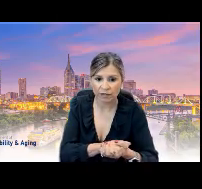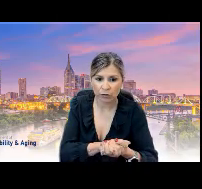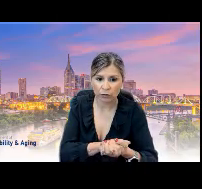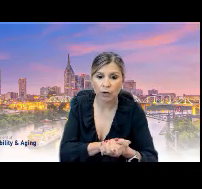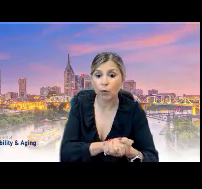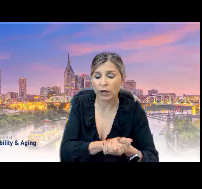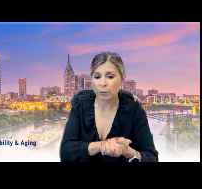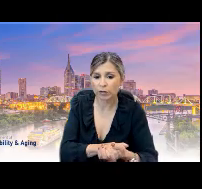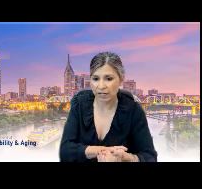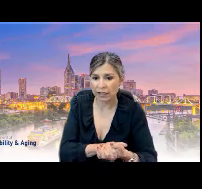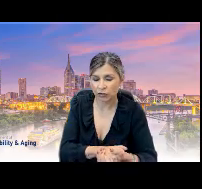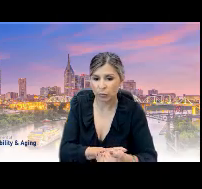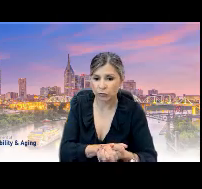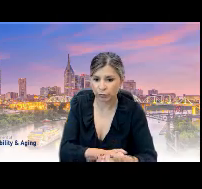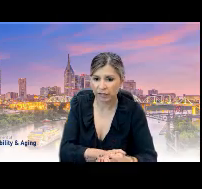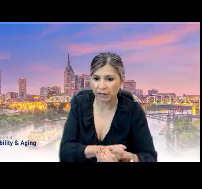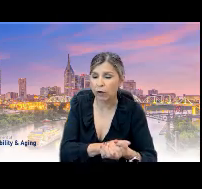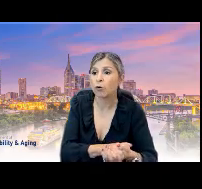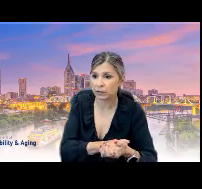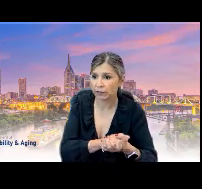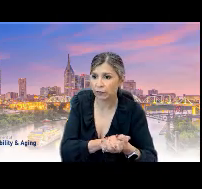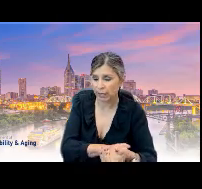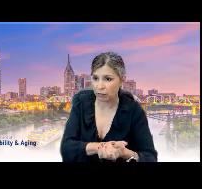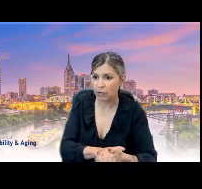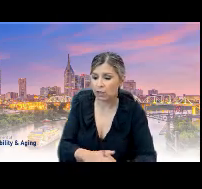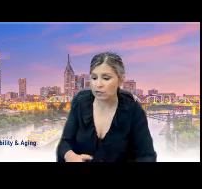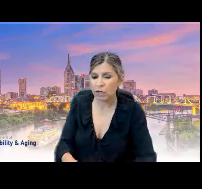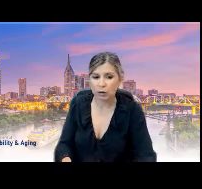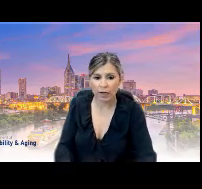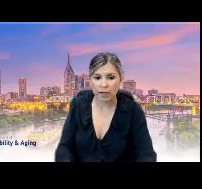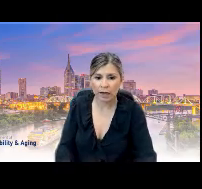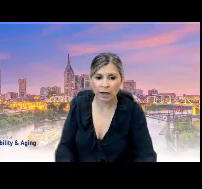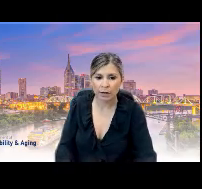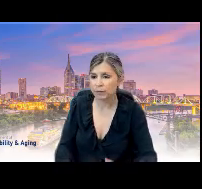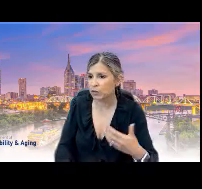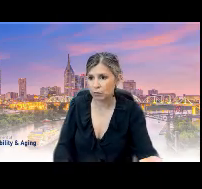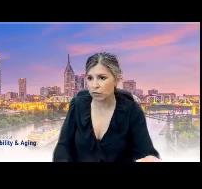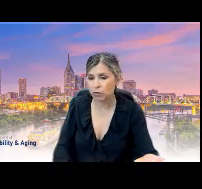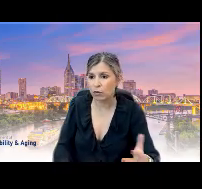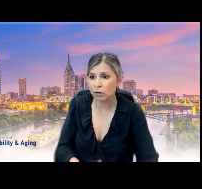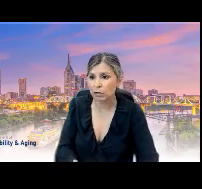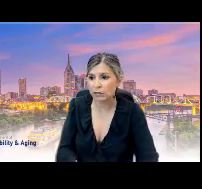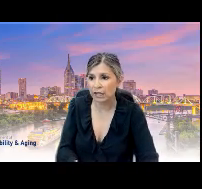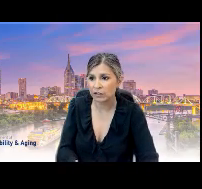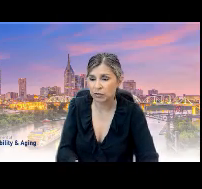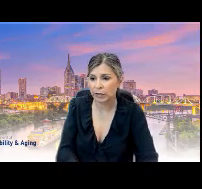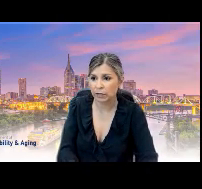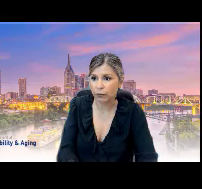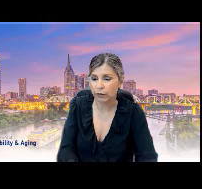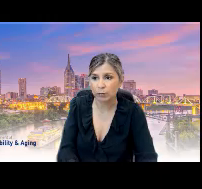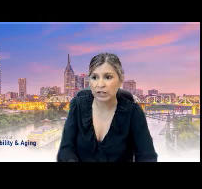household with a person eligible to receive a home delivered meal. So so so those are all of the eligibility for this.